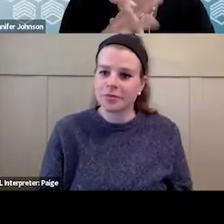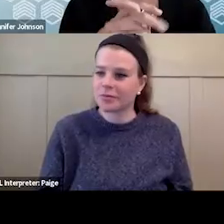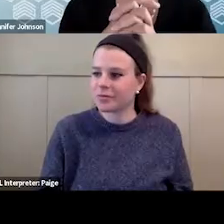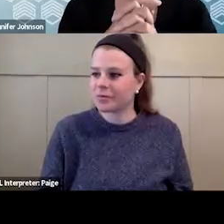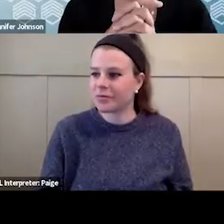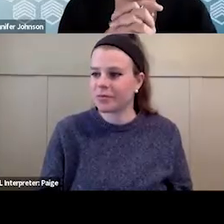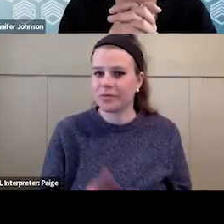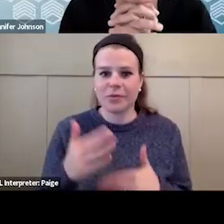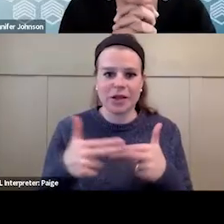Next slide, please